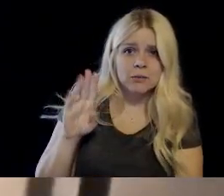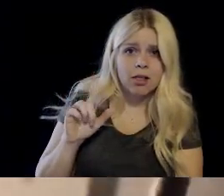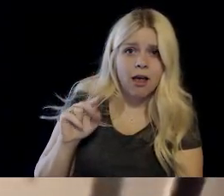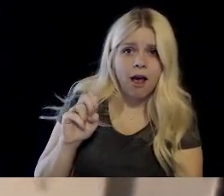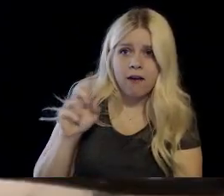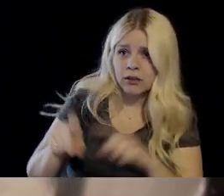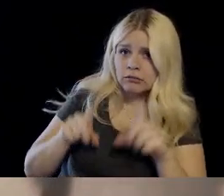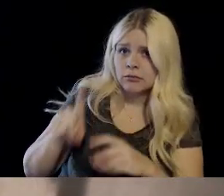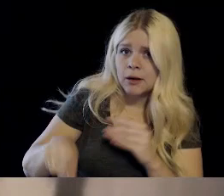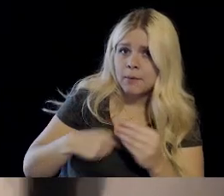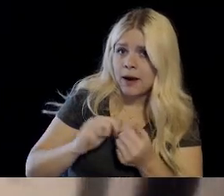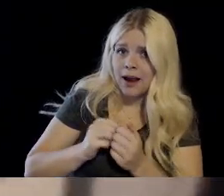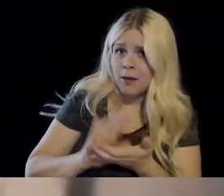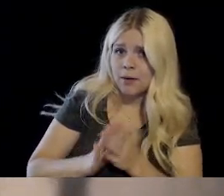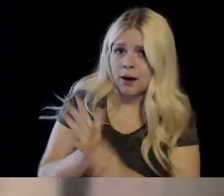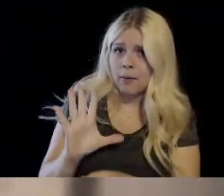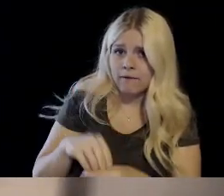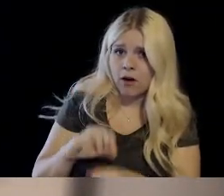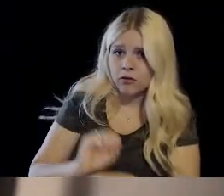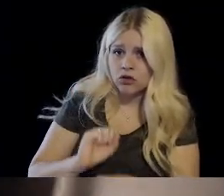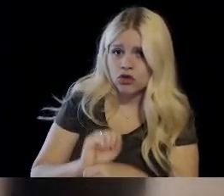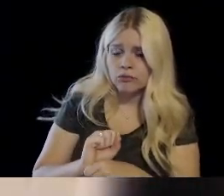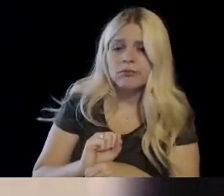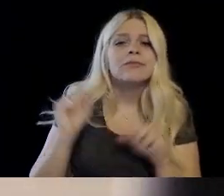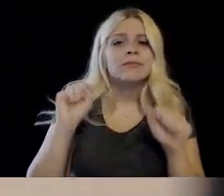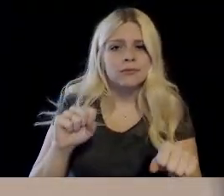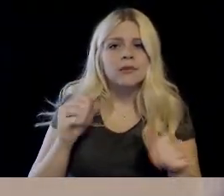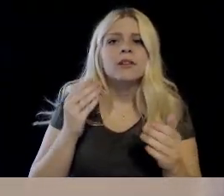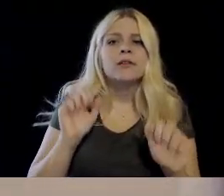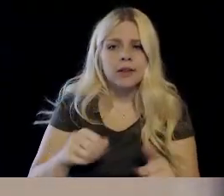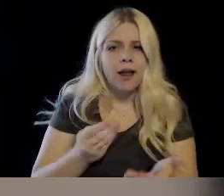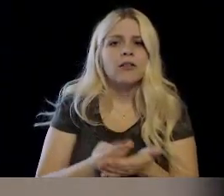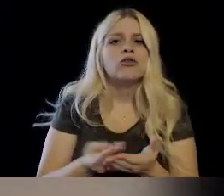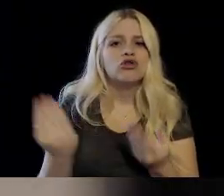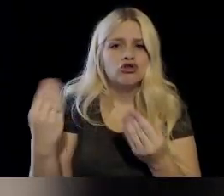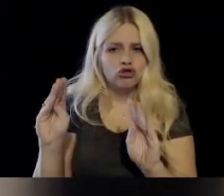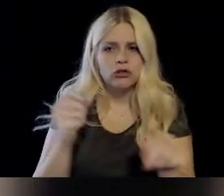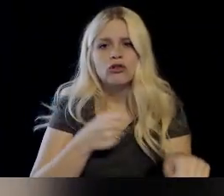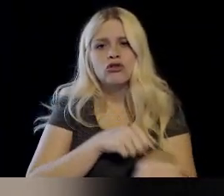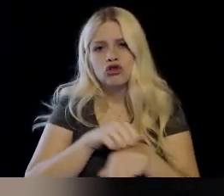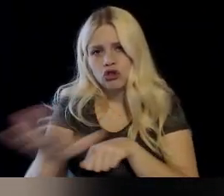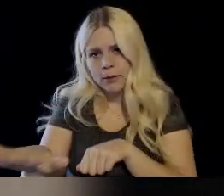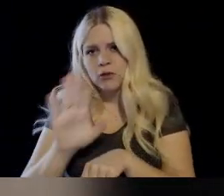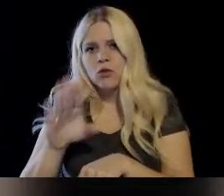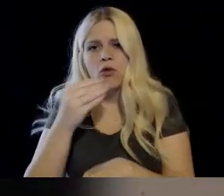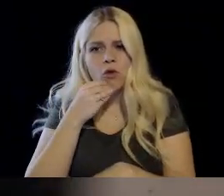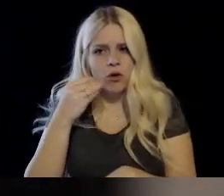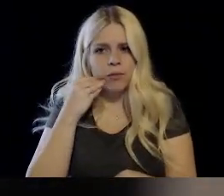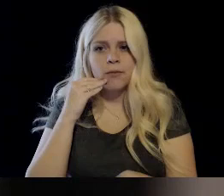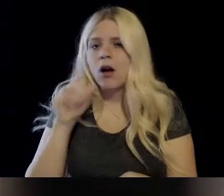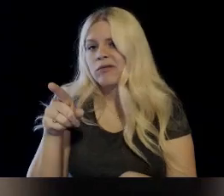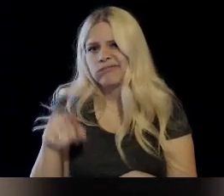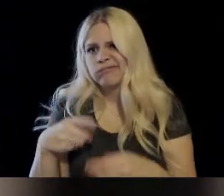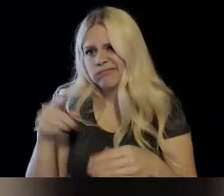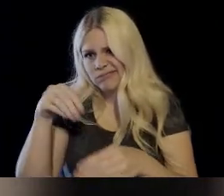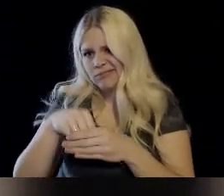Yes. The only things we can't ship - Oh. You've lost her to the pool. The only things we can't ship are, um, the wine glasses that you saw